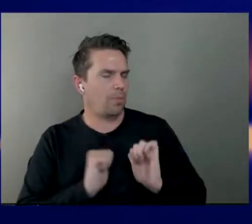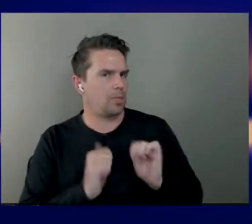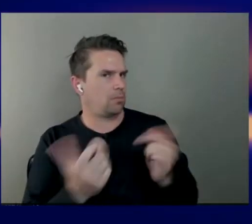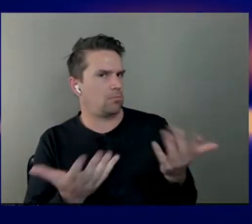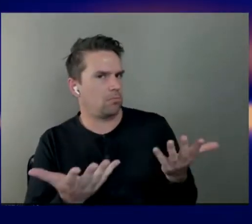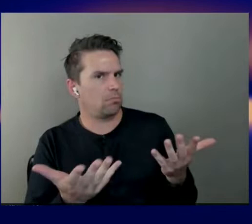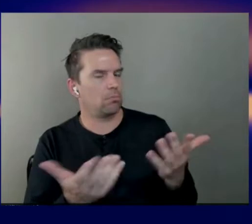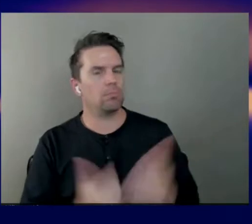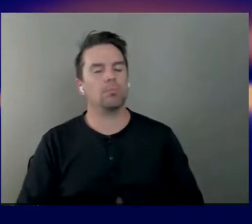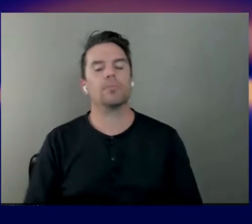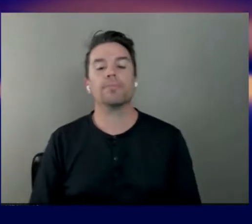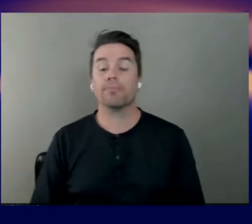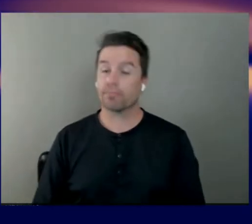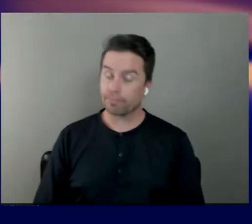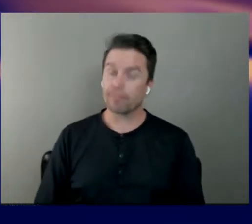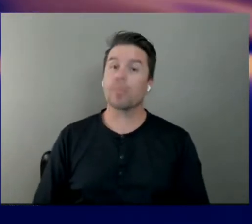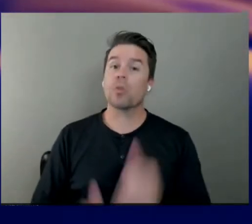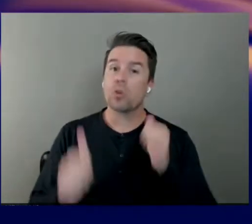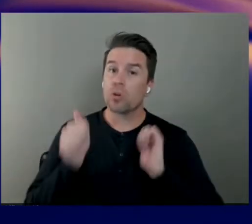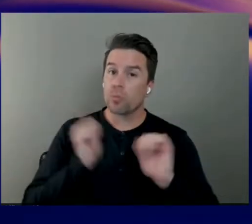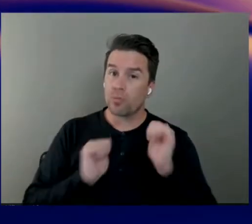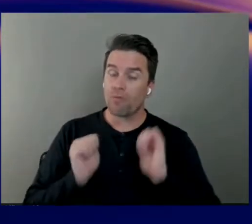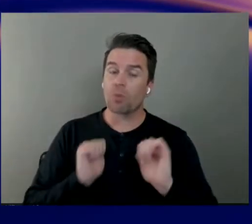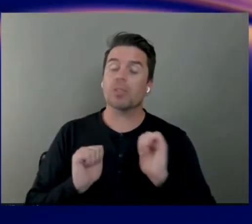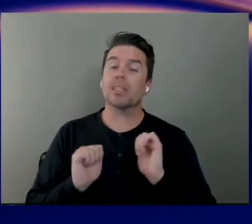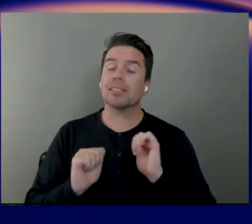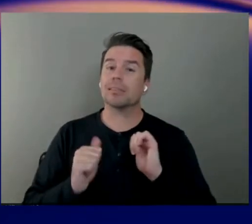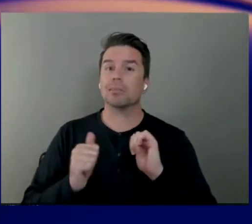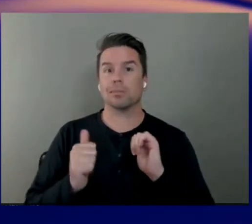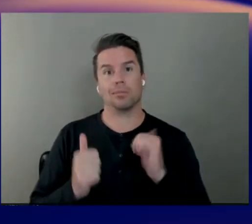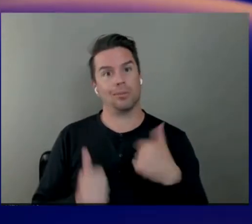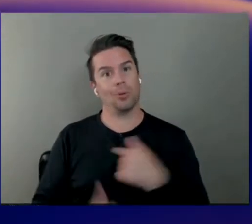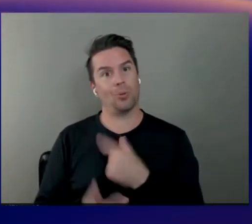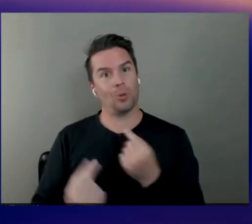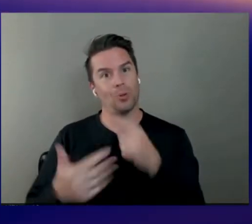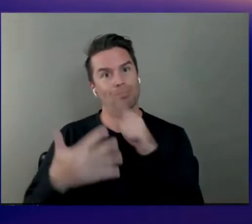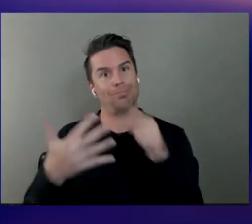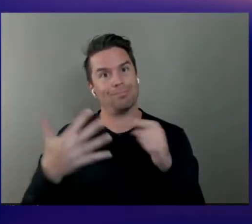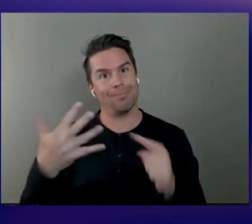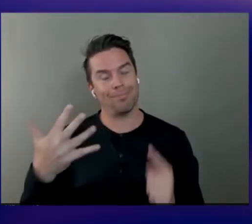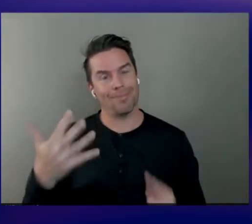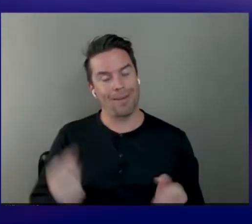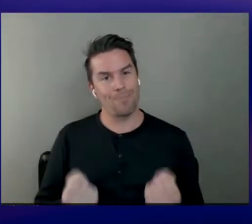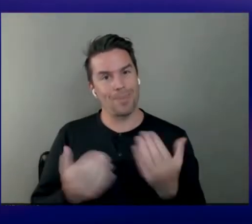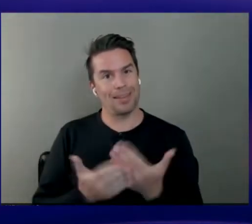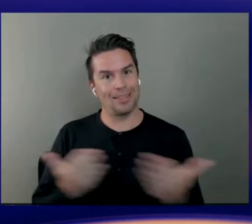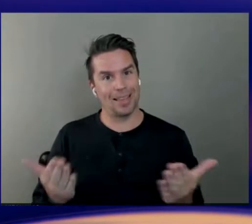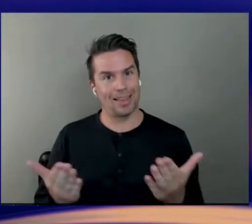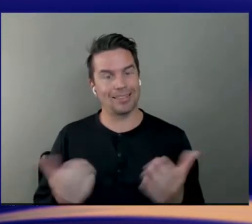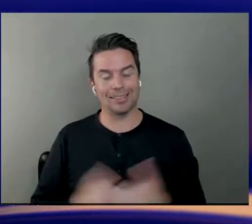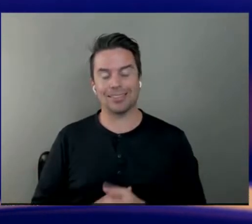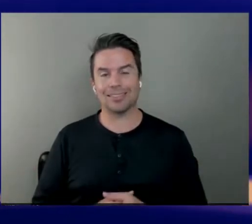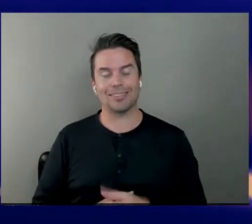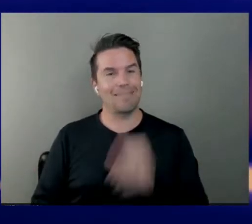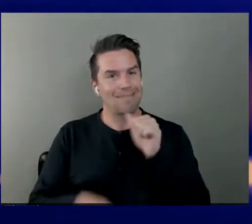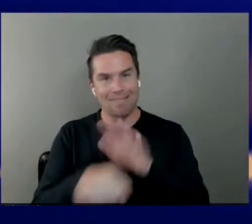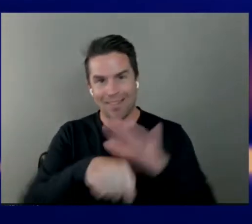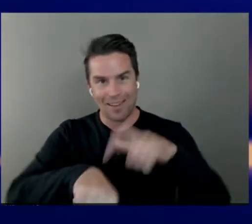Yeah, performance is, it's a pretty long list. If we were to go through all of it, I don't think we could complete it in one of these sessions, but there are a couple areas that I think are,